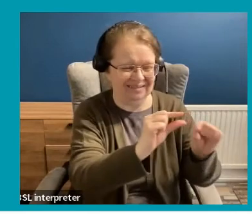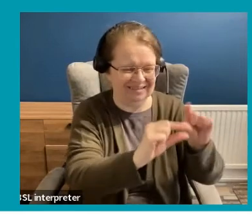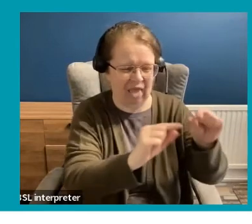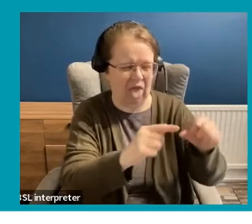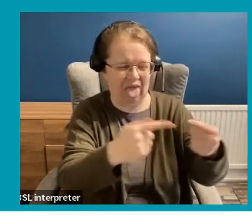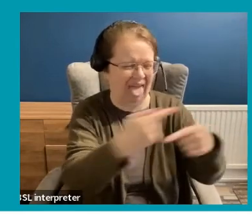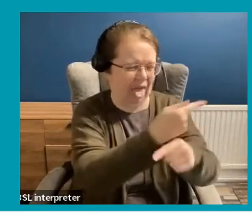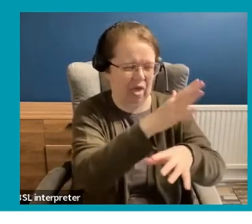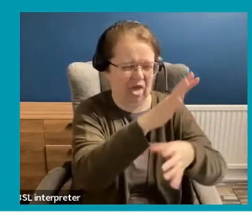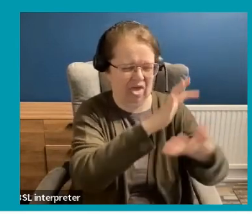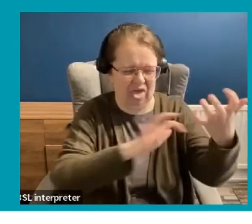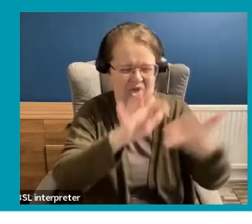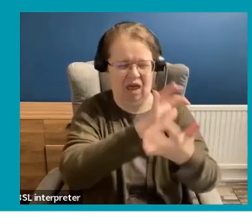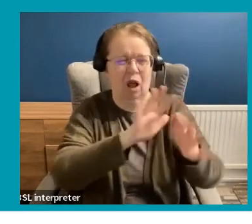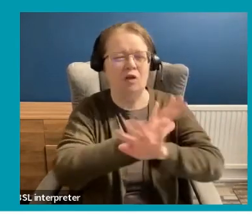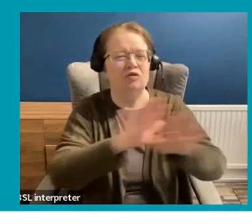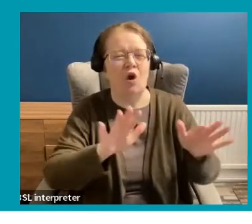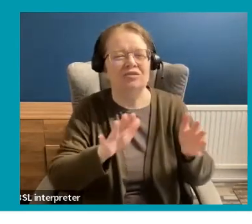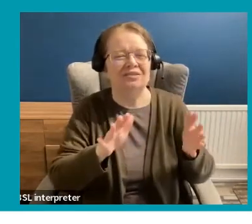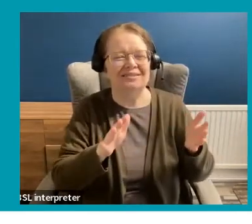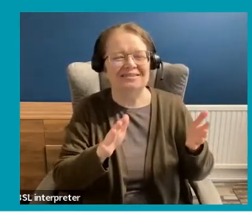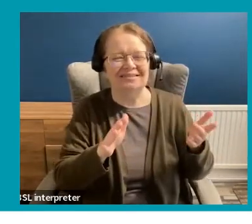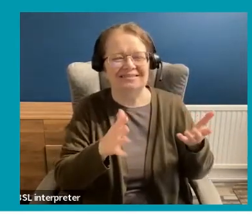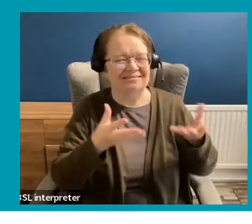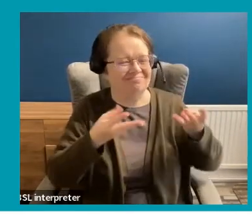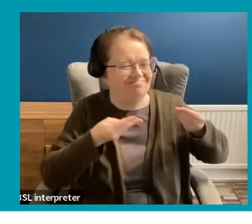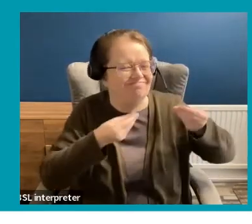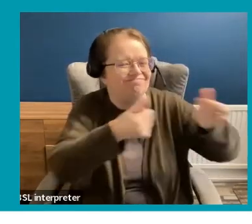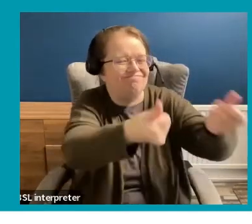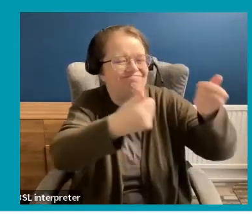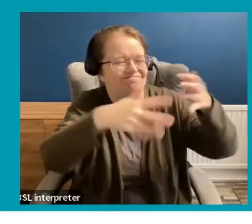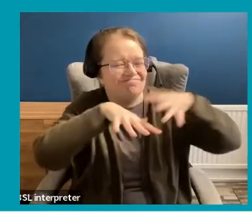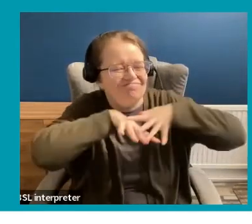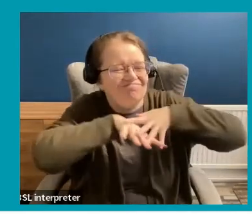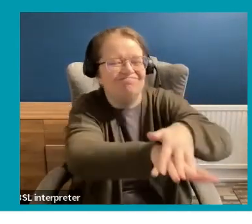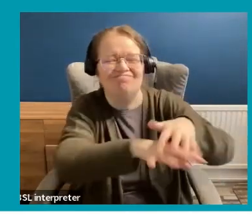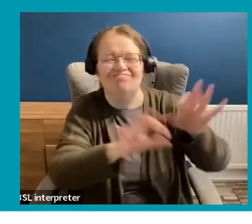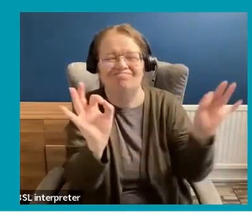was not really very integrated or embedded into the business.